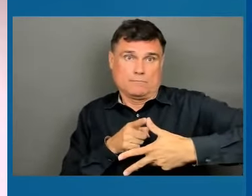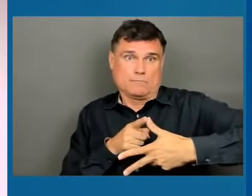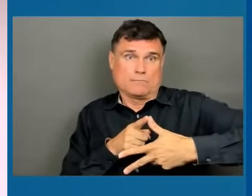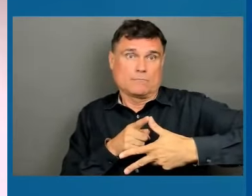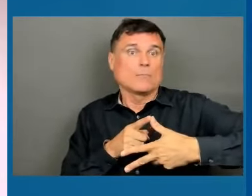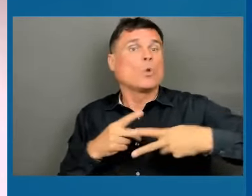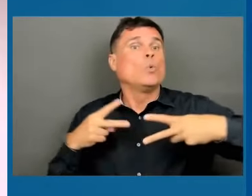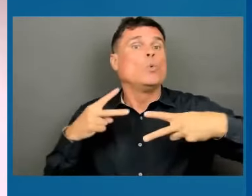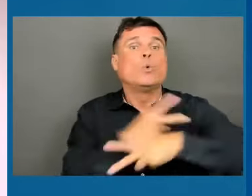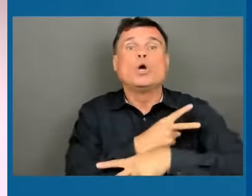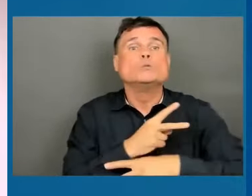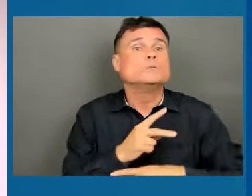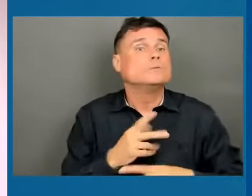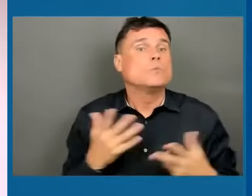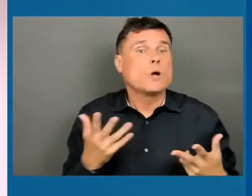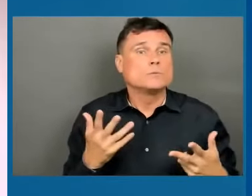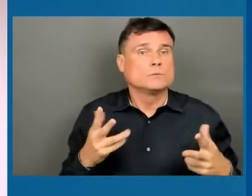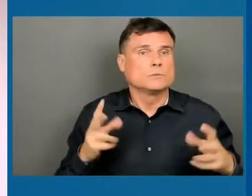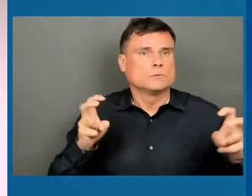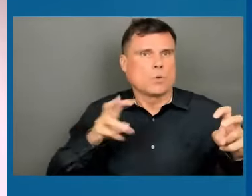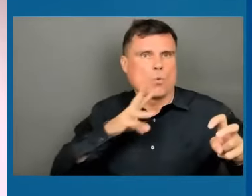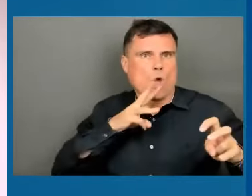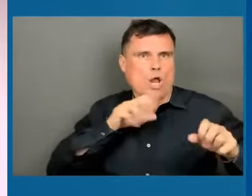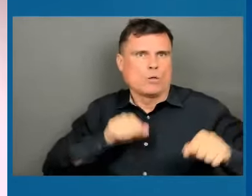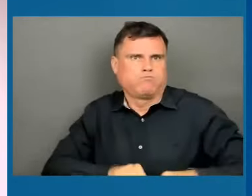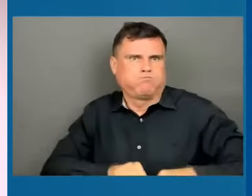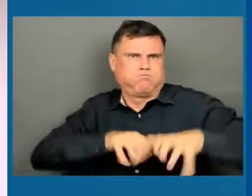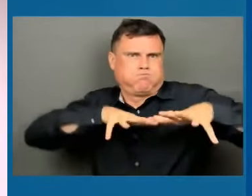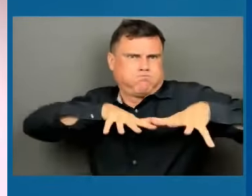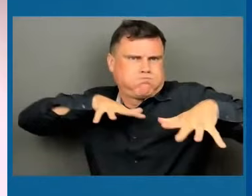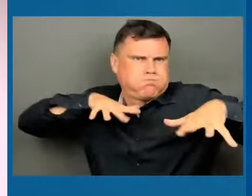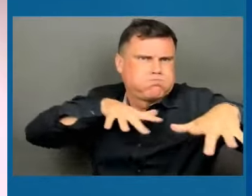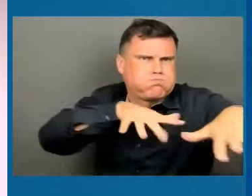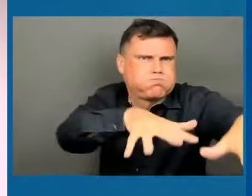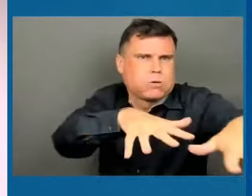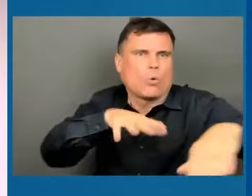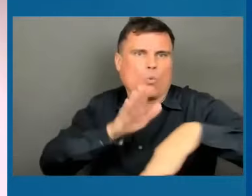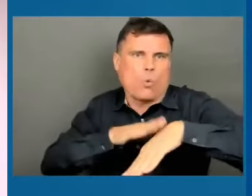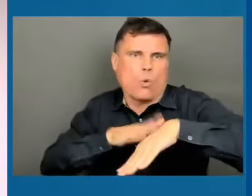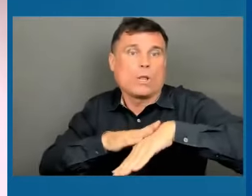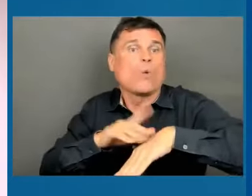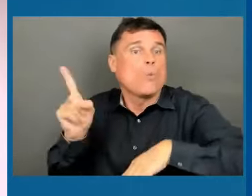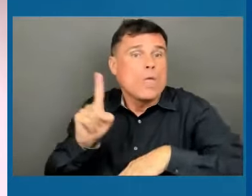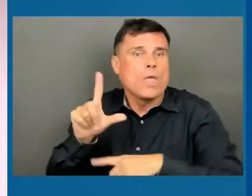river. We expect additional rises this weekend as a result of rainfall and snow melt. We